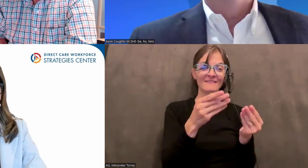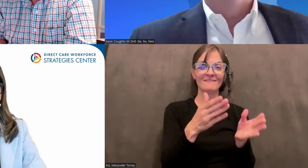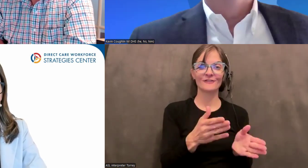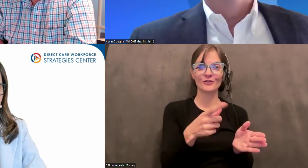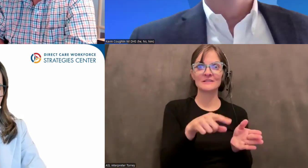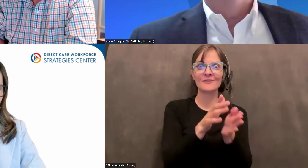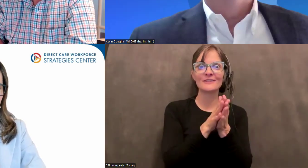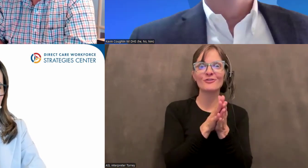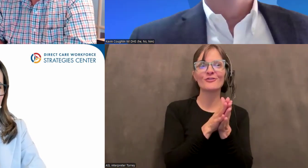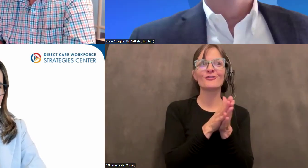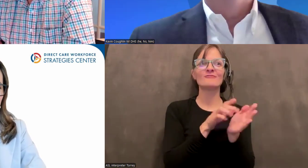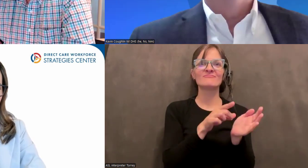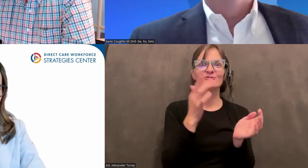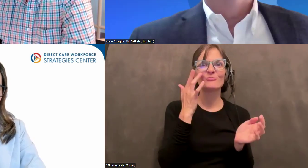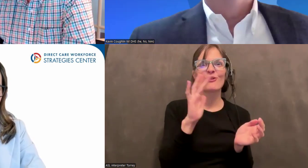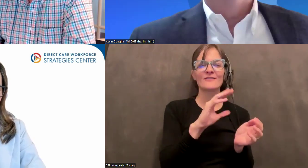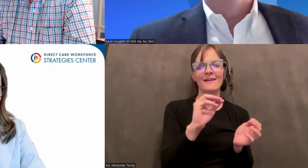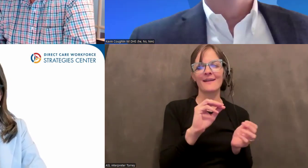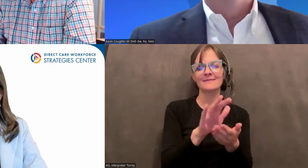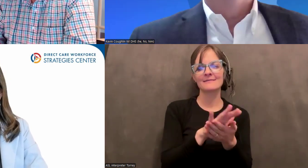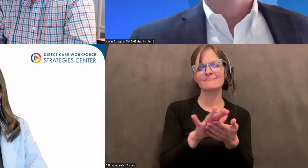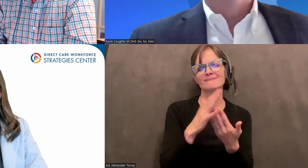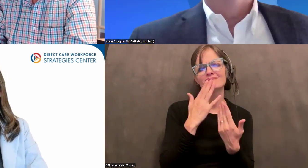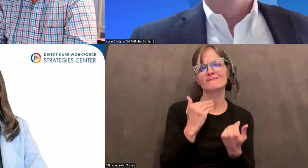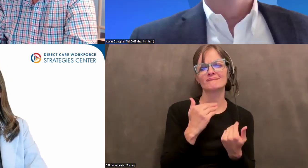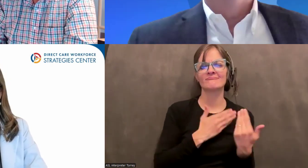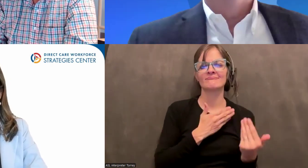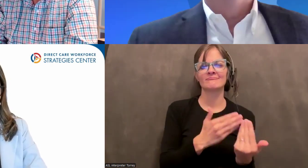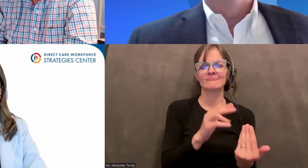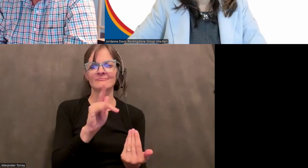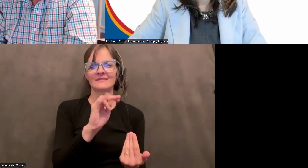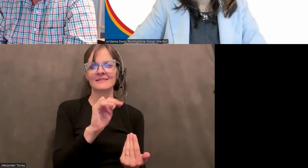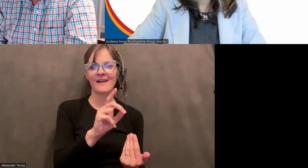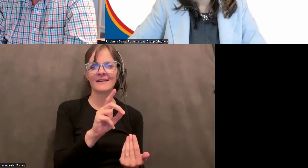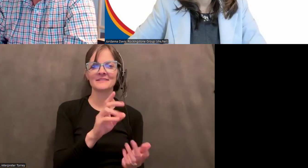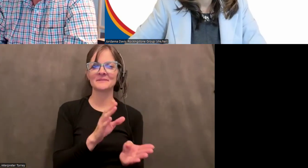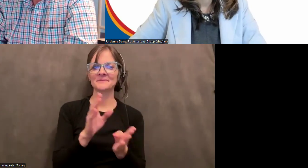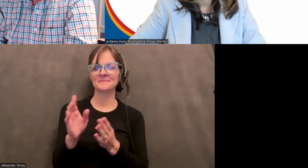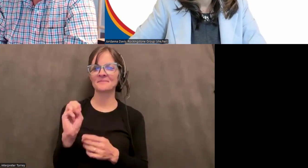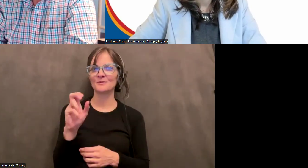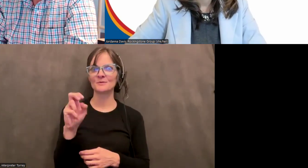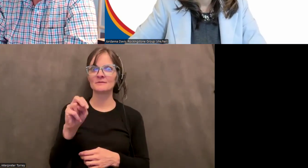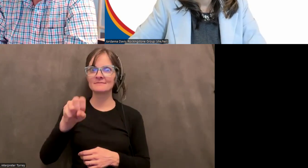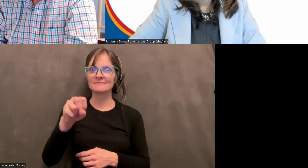So we'll have new social media featuring the students and then we hope to track them as they are employed and have success stories.